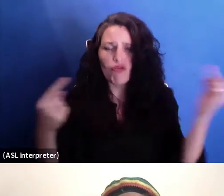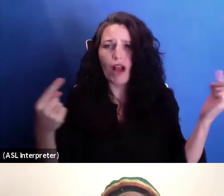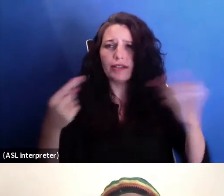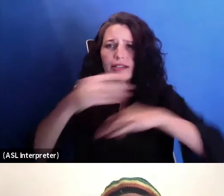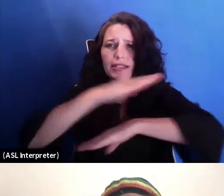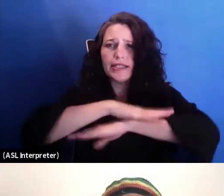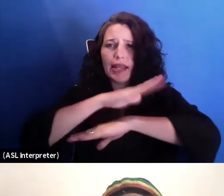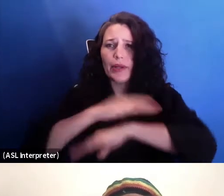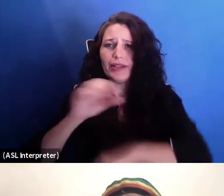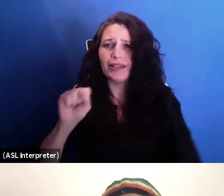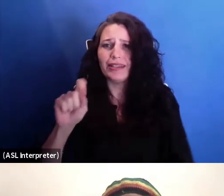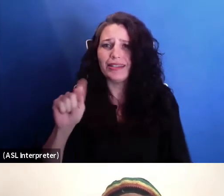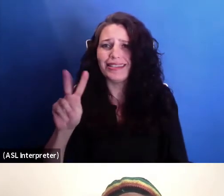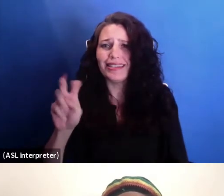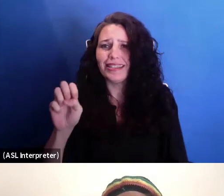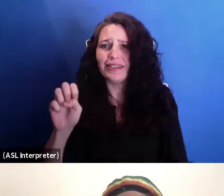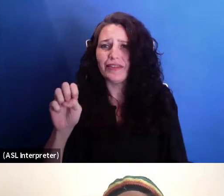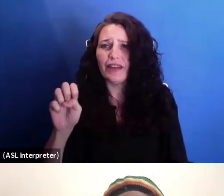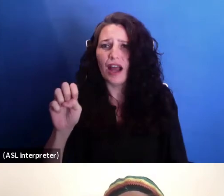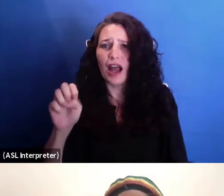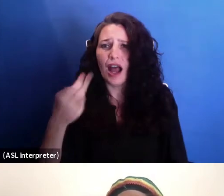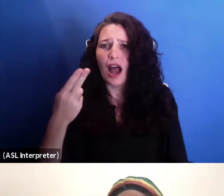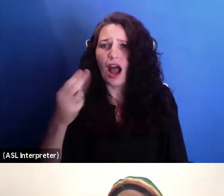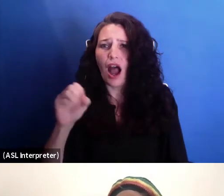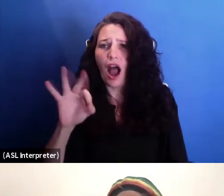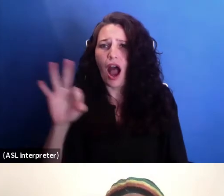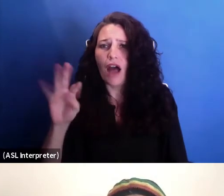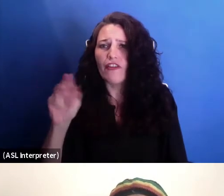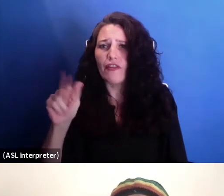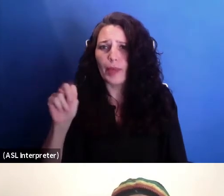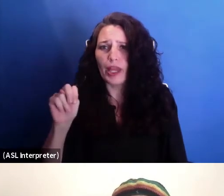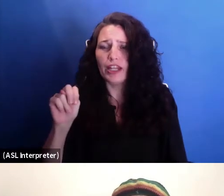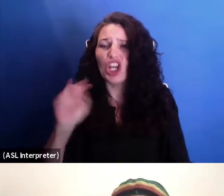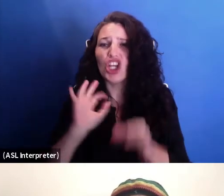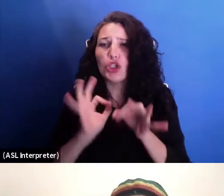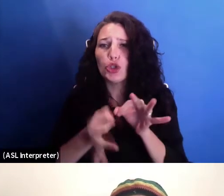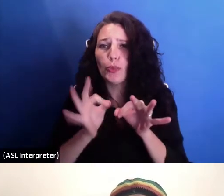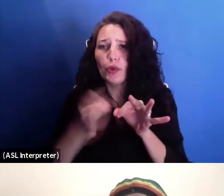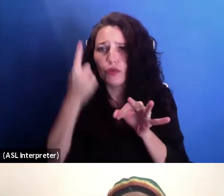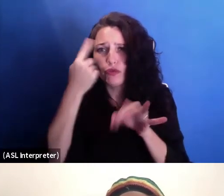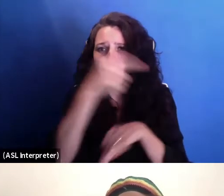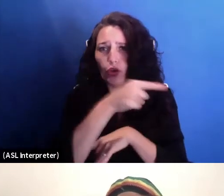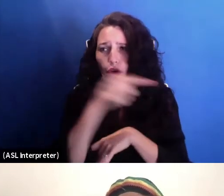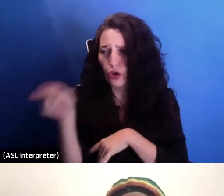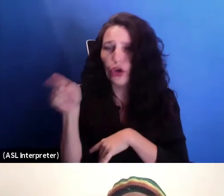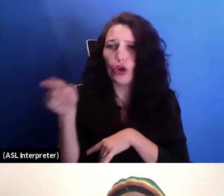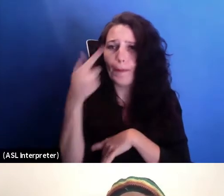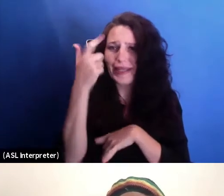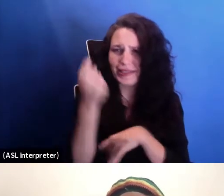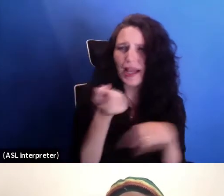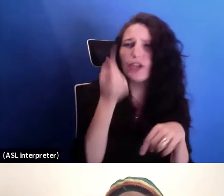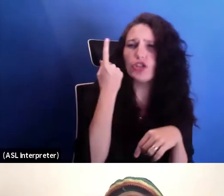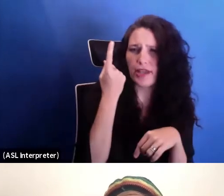He understood her. And I have to say one thing about the People's Video Theater, they didn't come in there like going